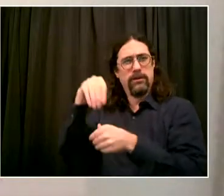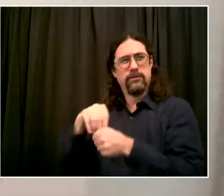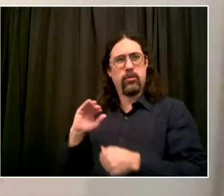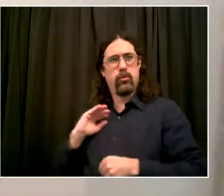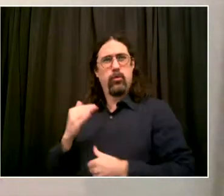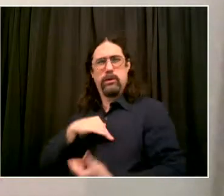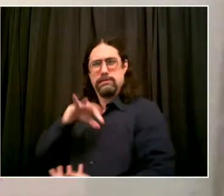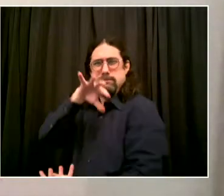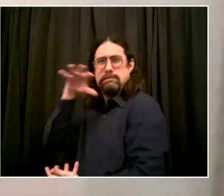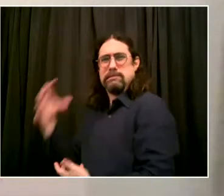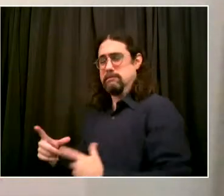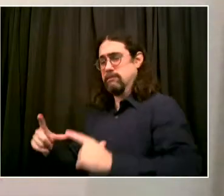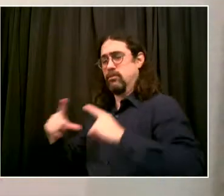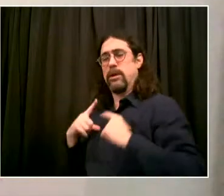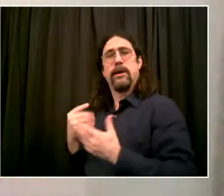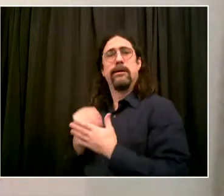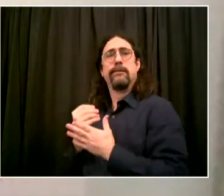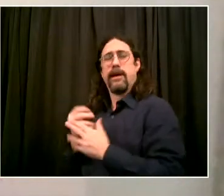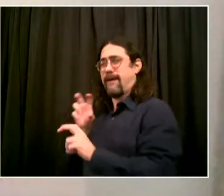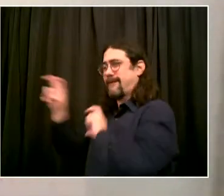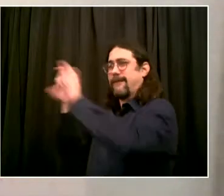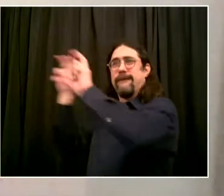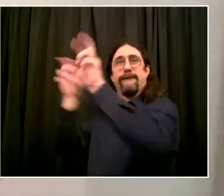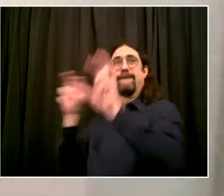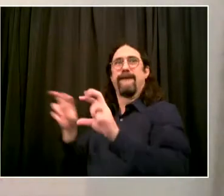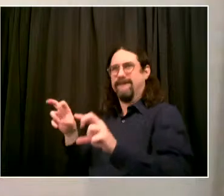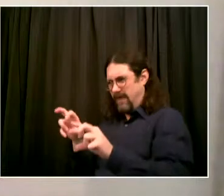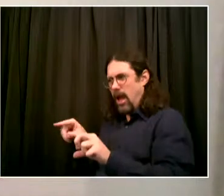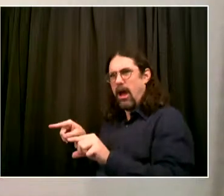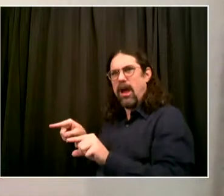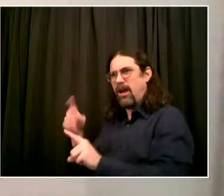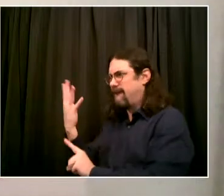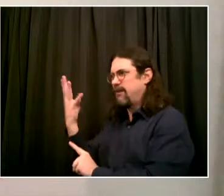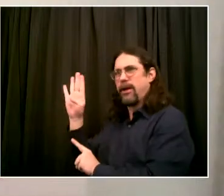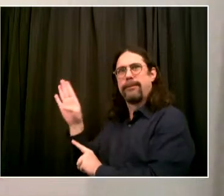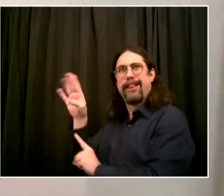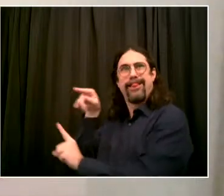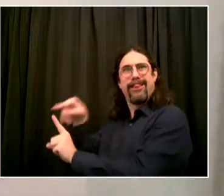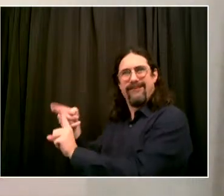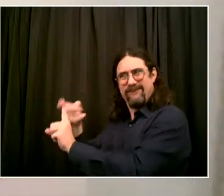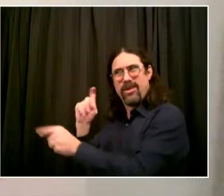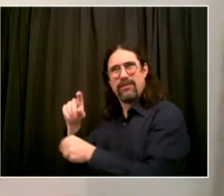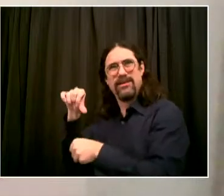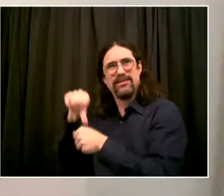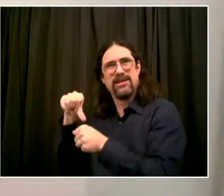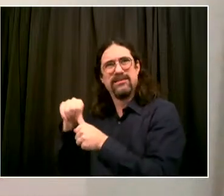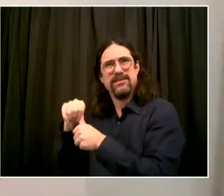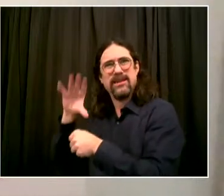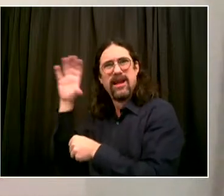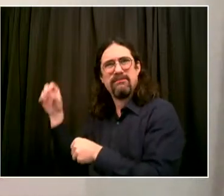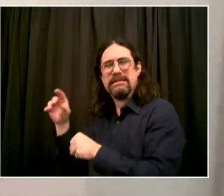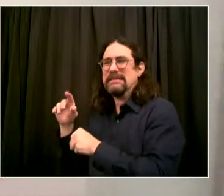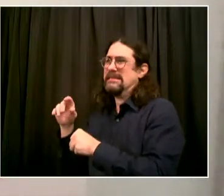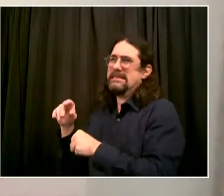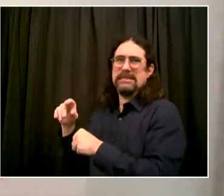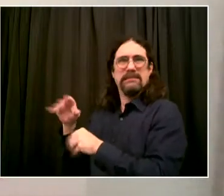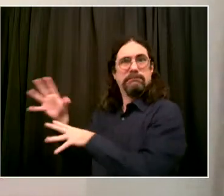ANNOUNCICI ANGS YOU SAID, MAYAY, OR NEW YORK CITY PENSION FUNDS WILL DIVEST ESTIMATED $4 BILLION FROM FOSSIL FUEL COMPANIES, ONE OF THE LARGEST DIVESTMENTS IN THE WORLD. TODAY IS MADE